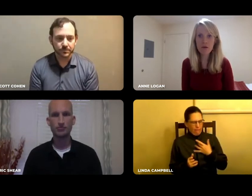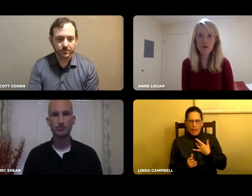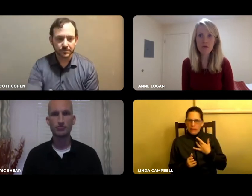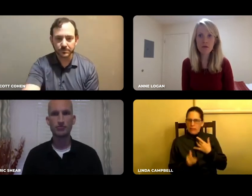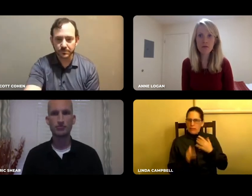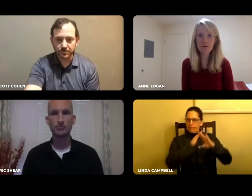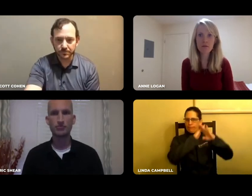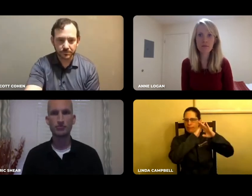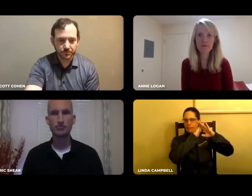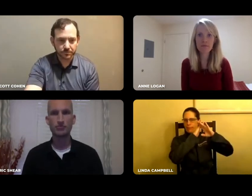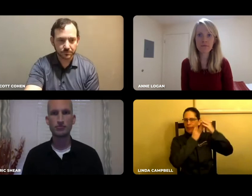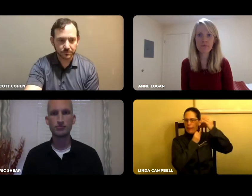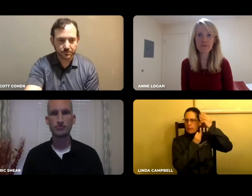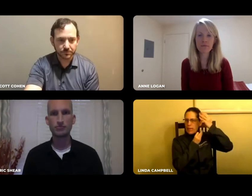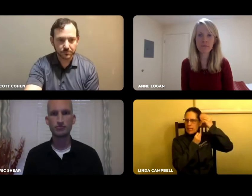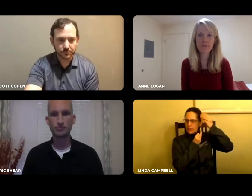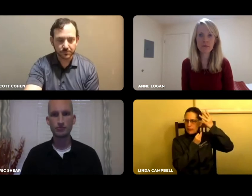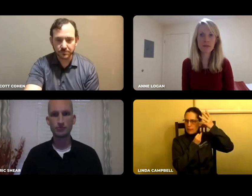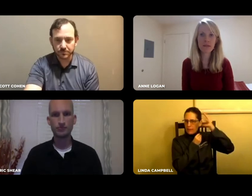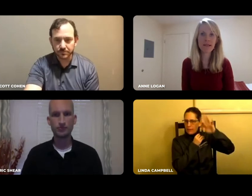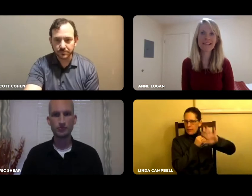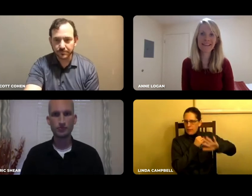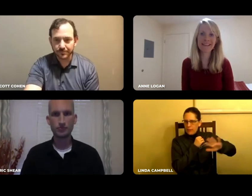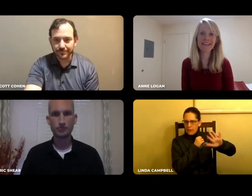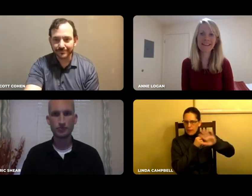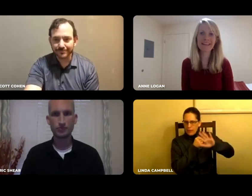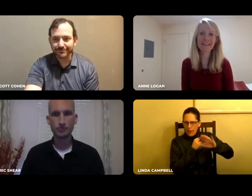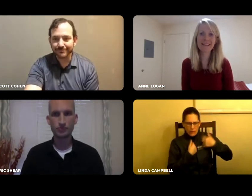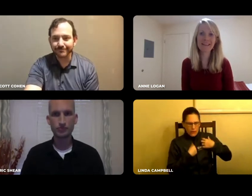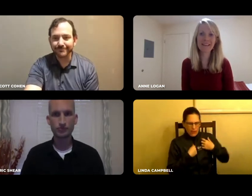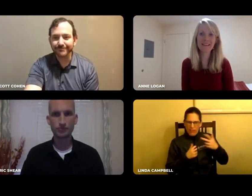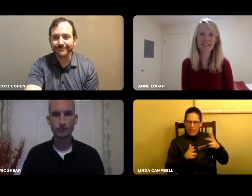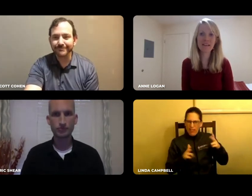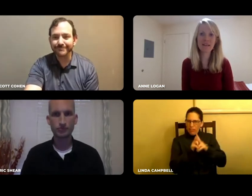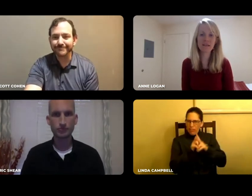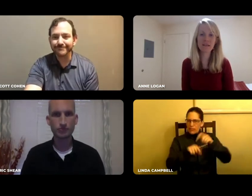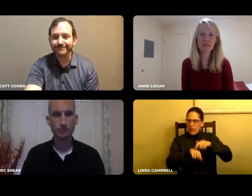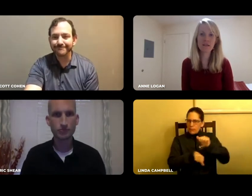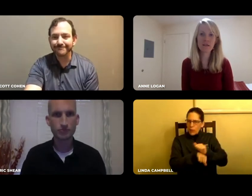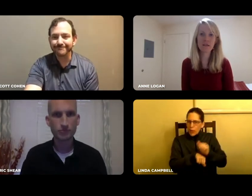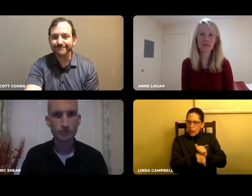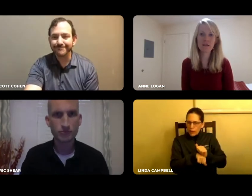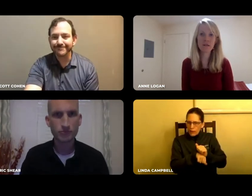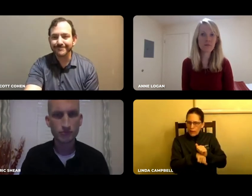I felt there would be a barrier to the information and do extra work and have to